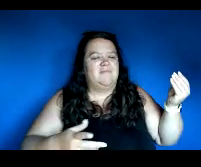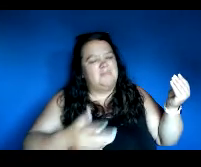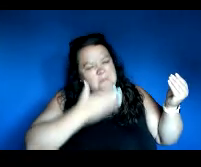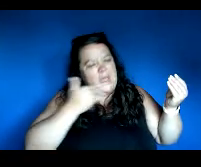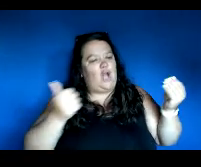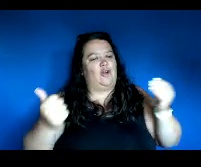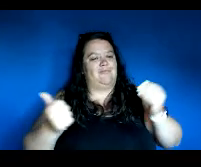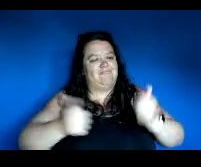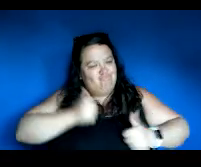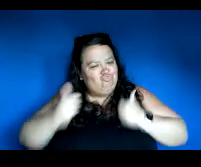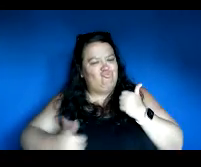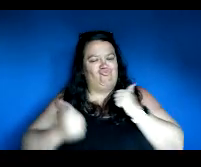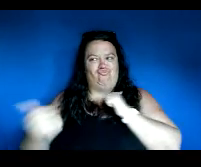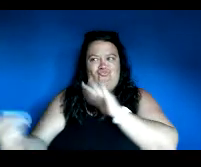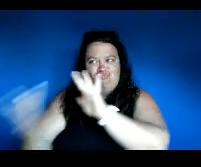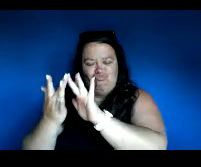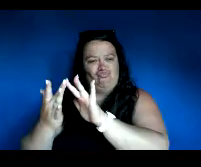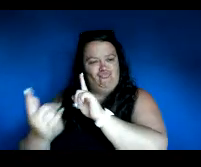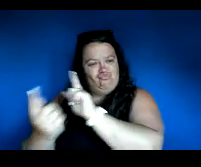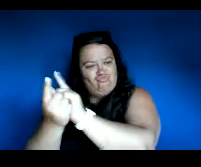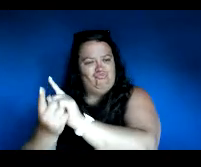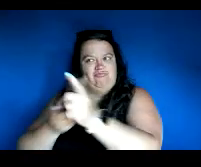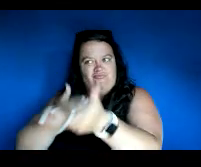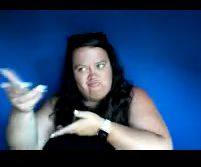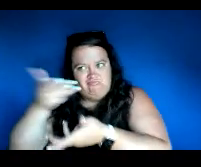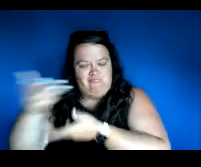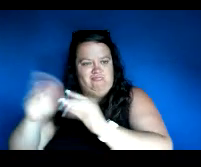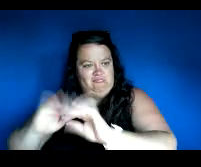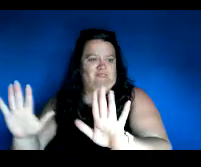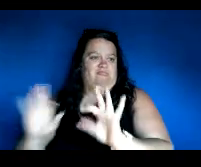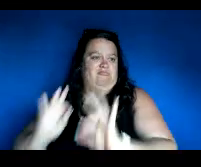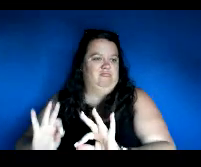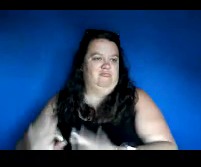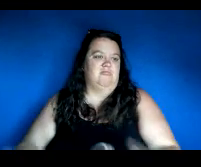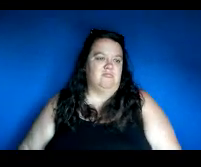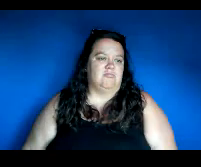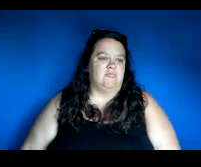So in order to avoid that, better to make that connection and interact with that professor.